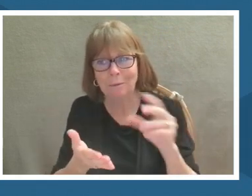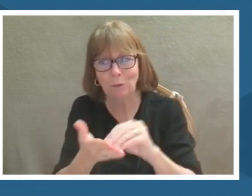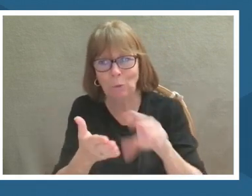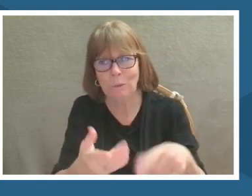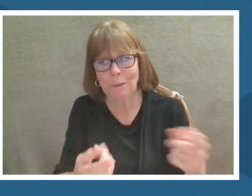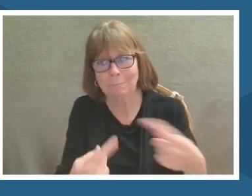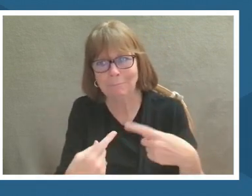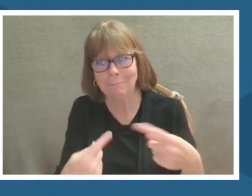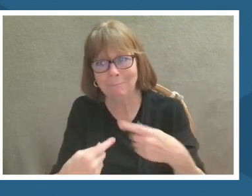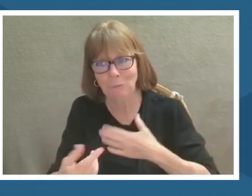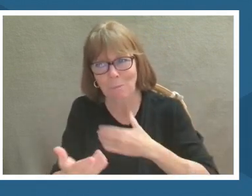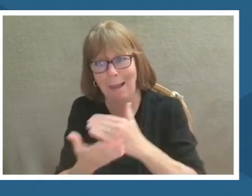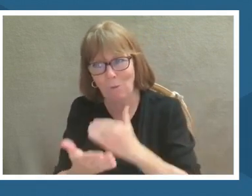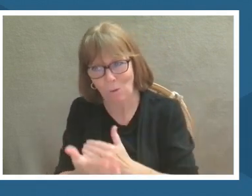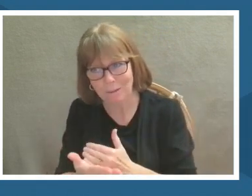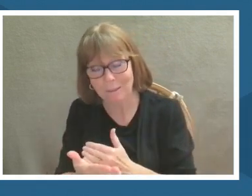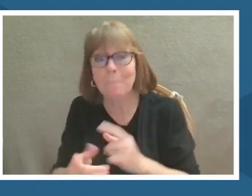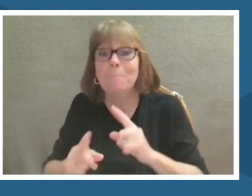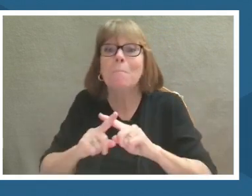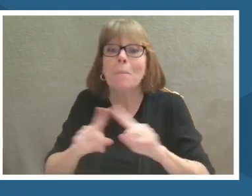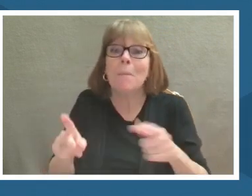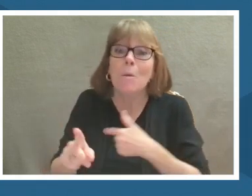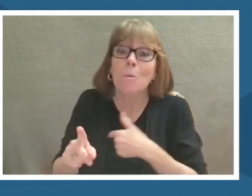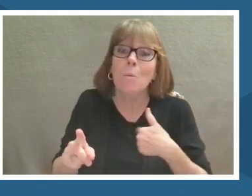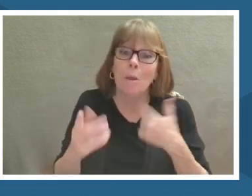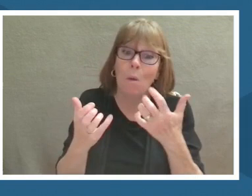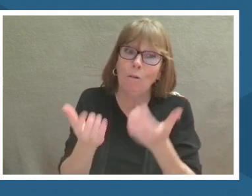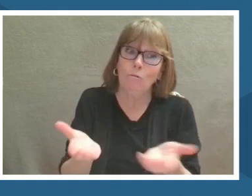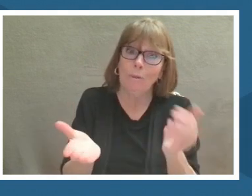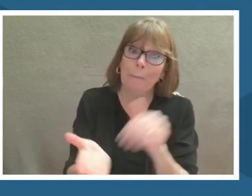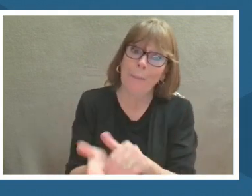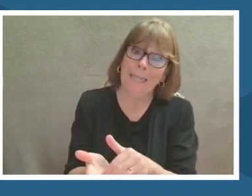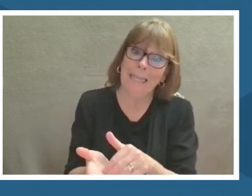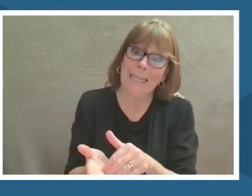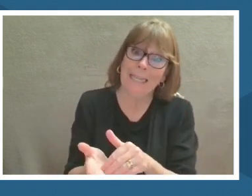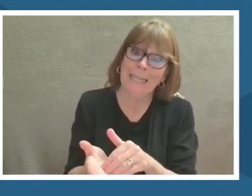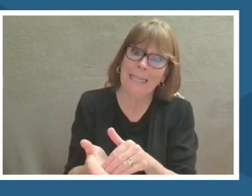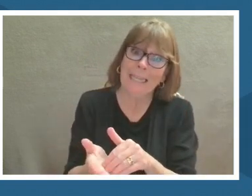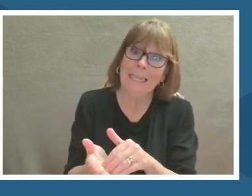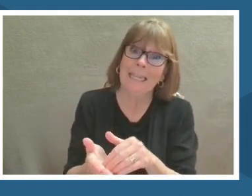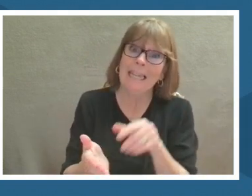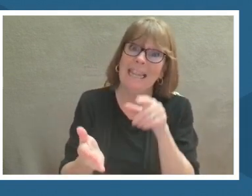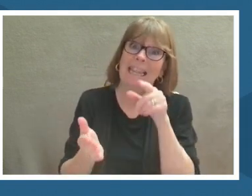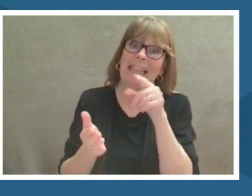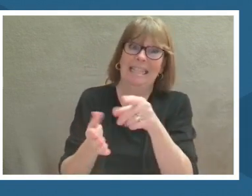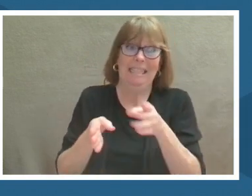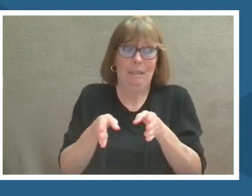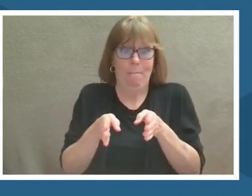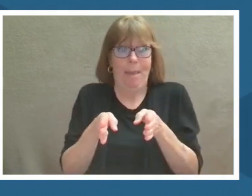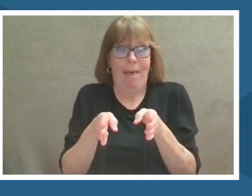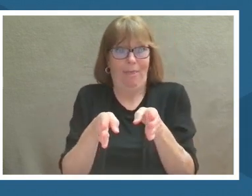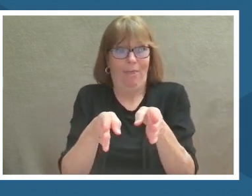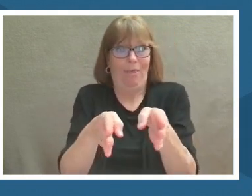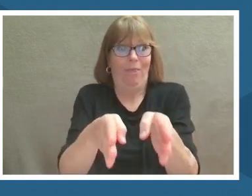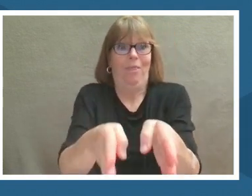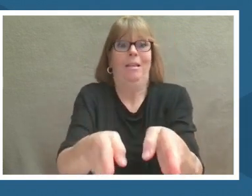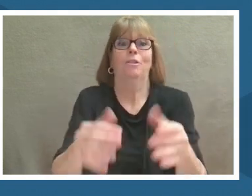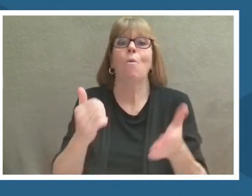you know we want to just reiterate that this is really about a pathway to convergence